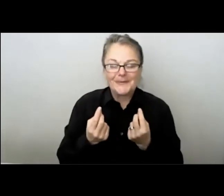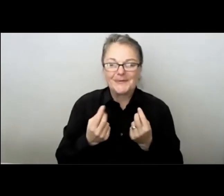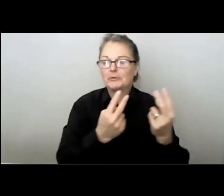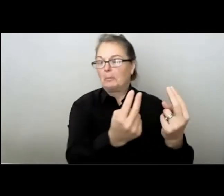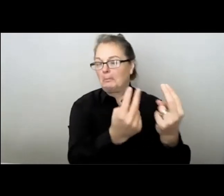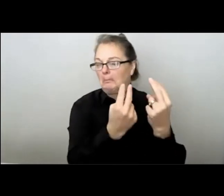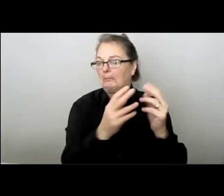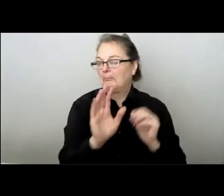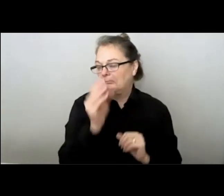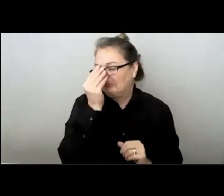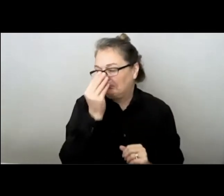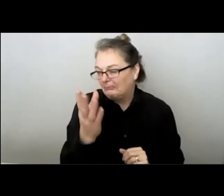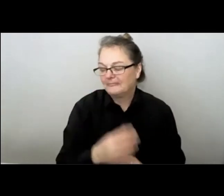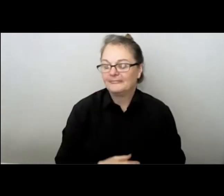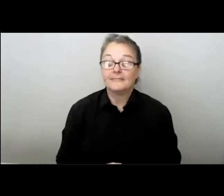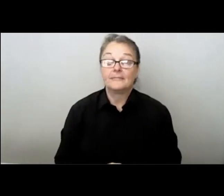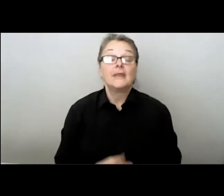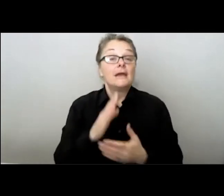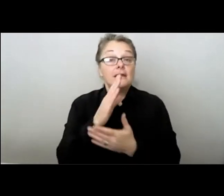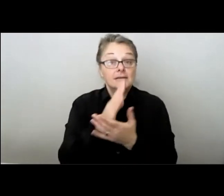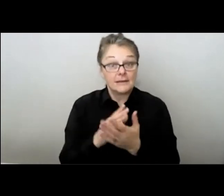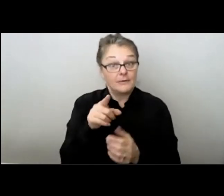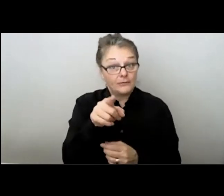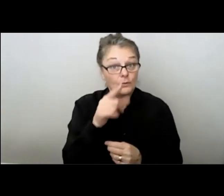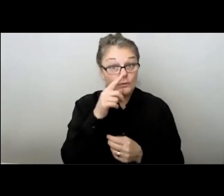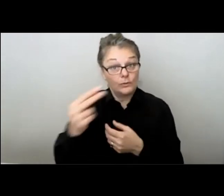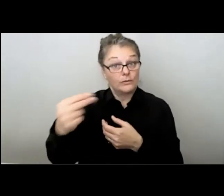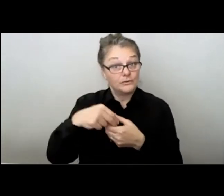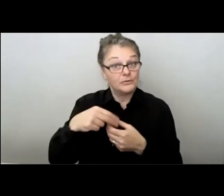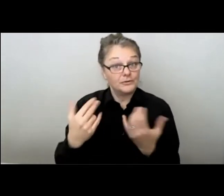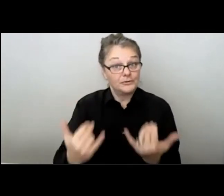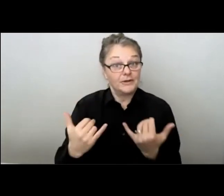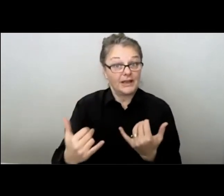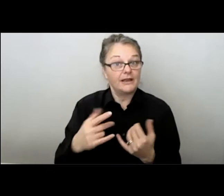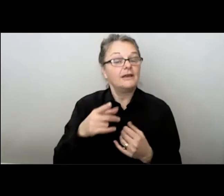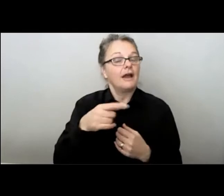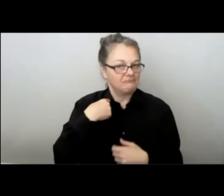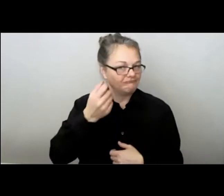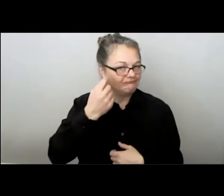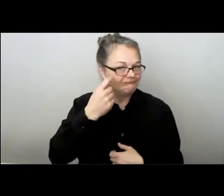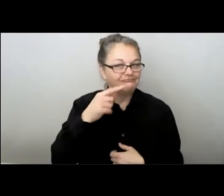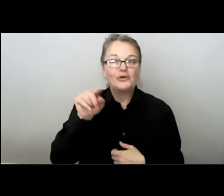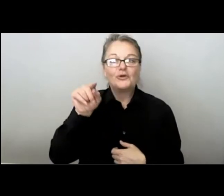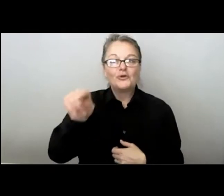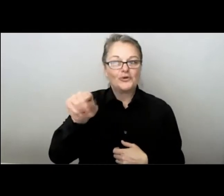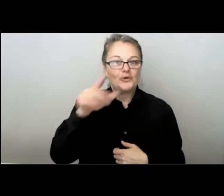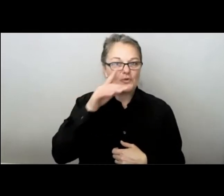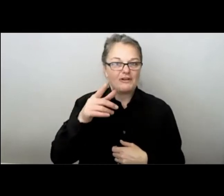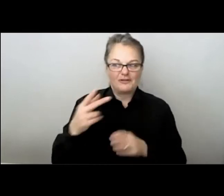WE ALSO NOTE THAT SOME OF YOU WHO ARE ATTENDING TODAYS WORKSHOP ARE ALSO ATTENDING OUR WORKSHOP